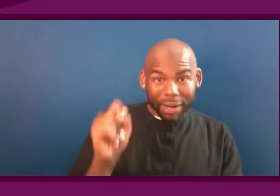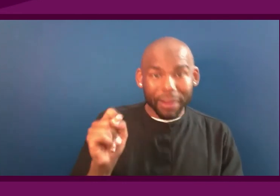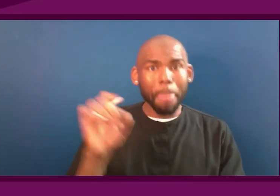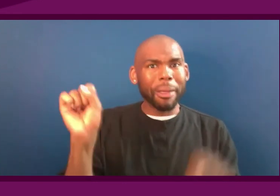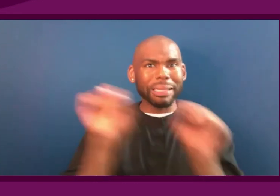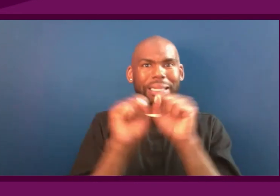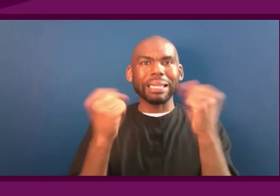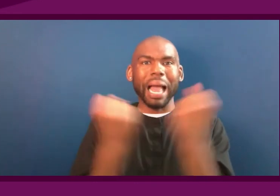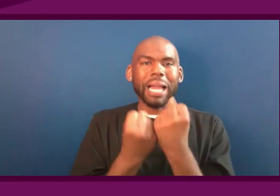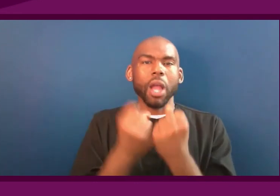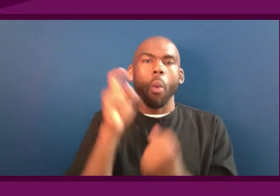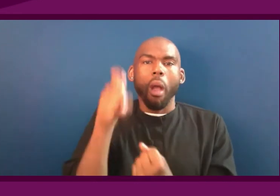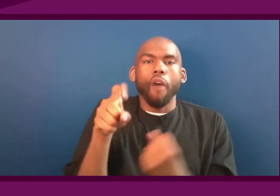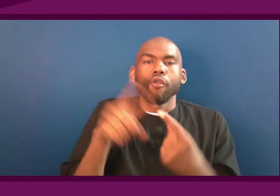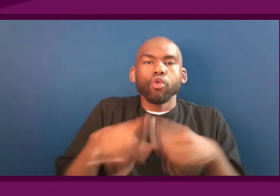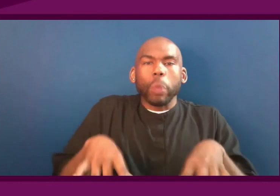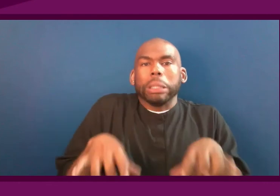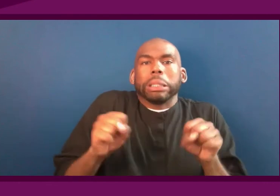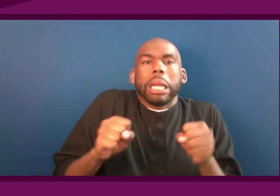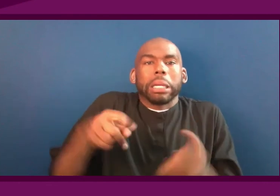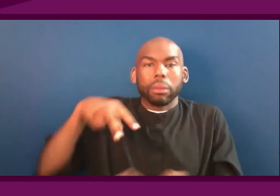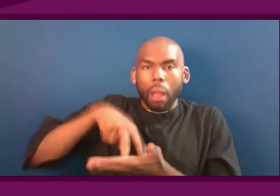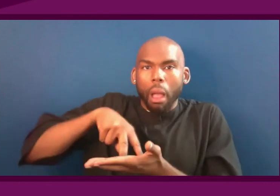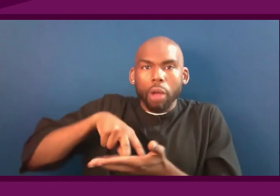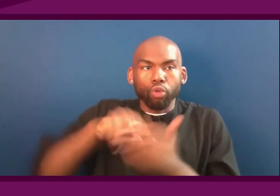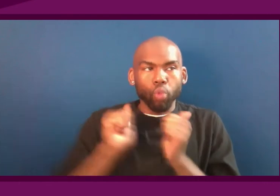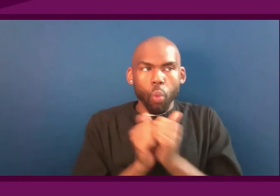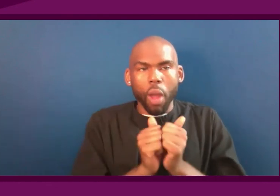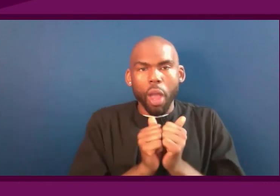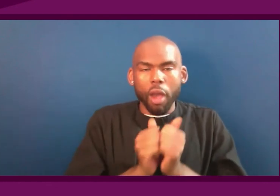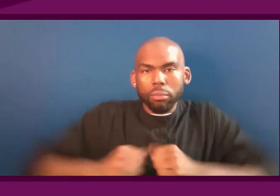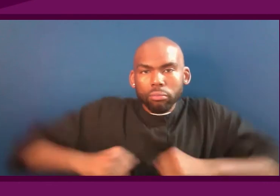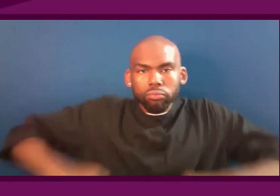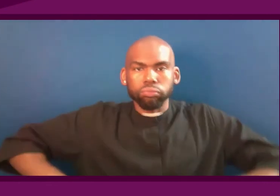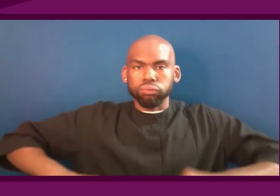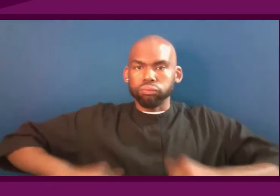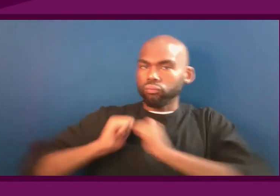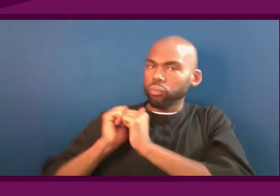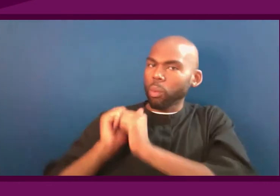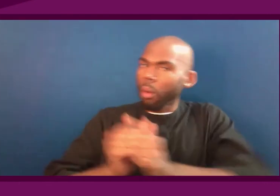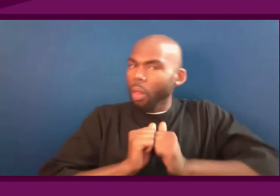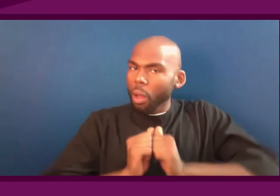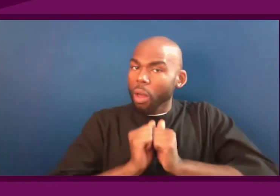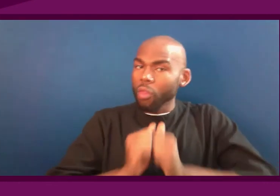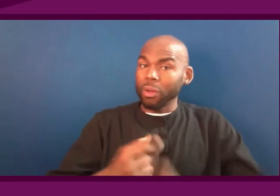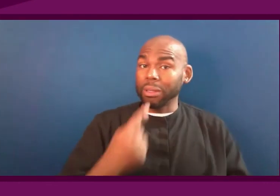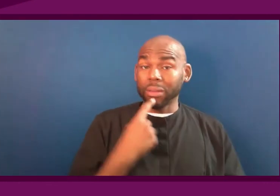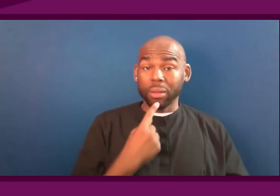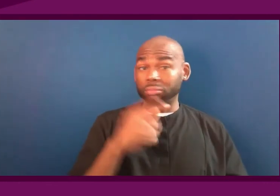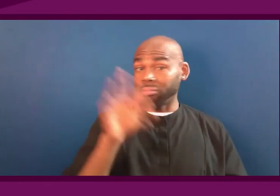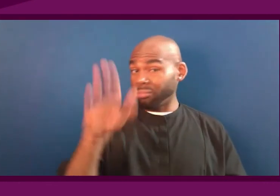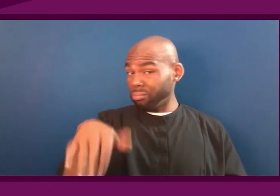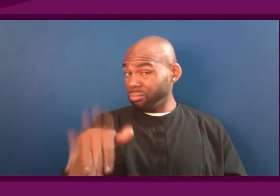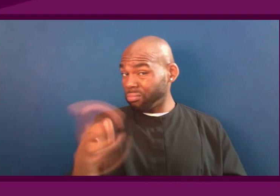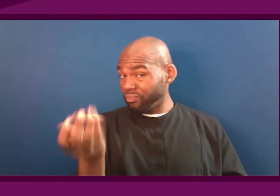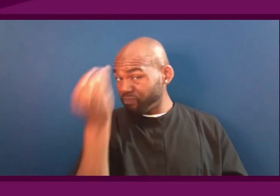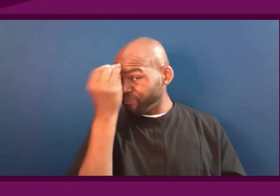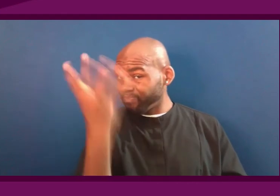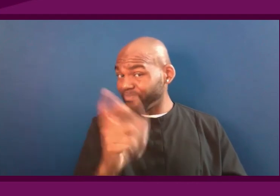It is not okay you're not including women in meaningful ways and it's not okay." Debra Ruh: So the corporations, by the way, do know